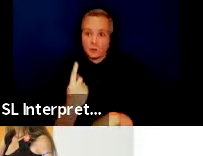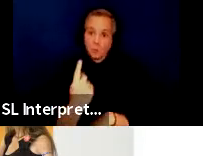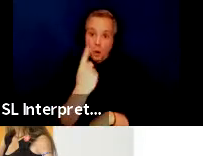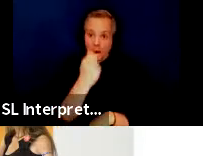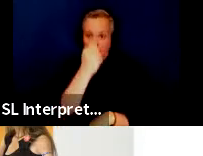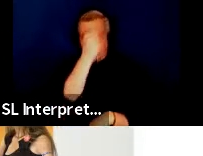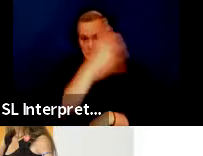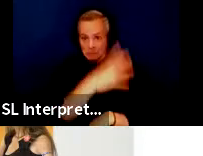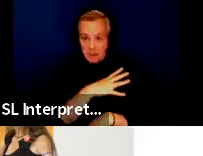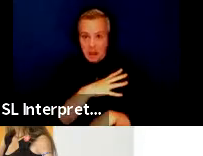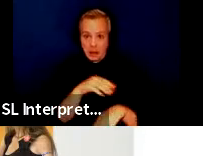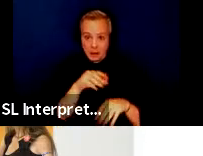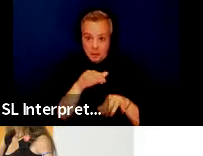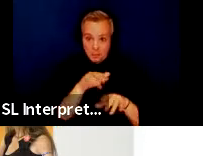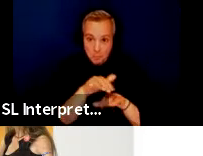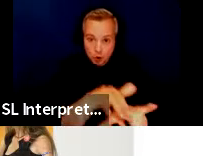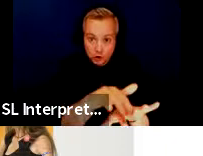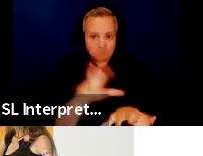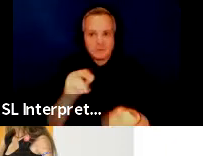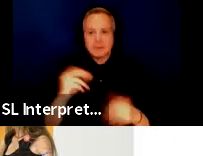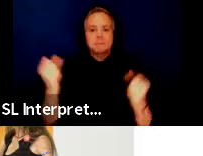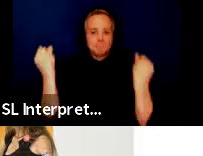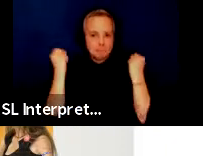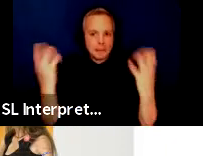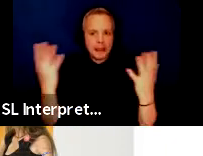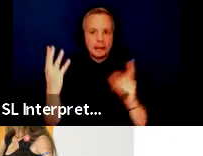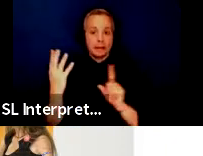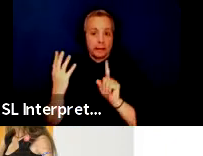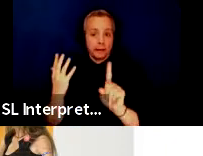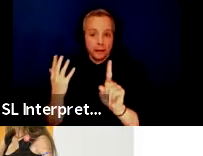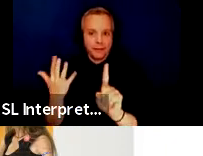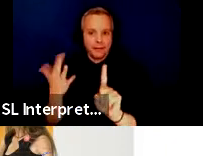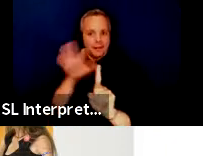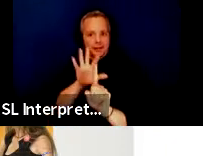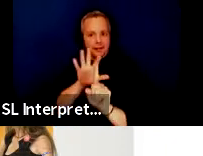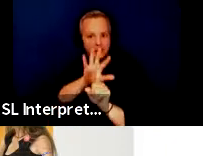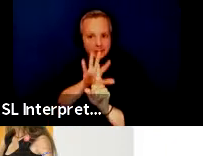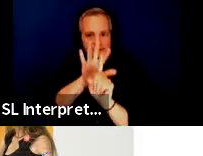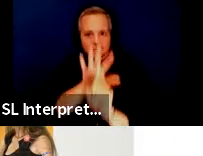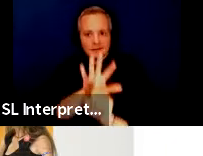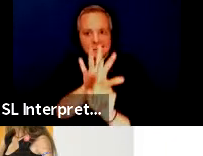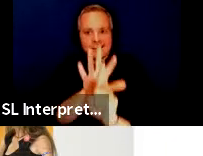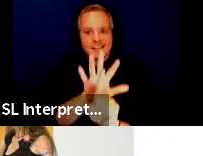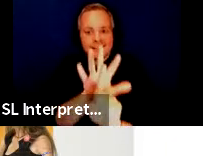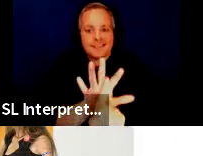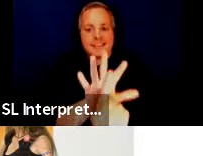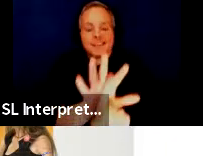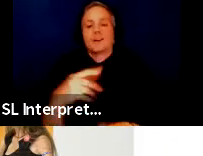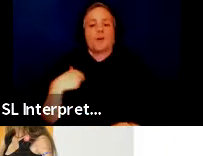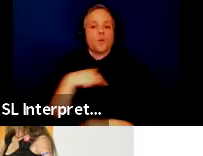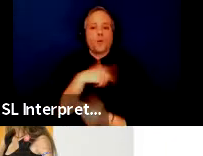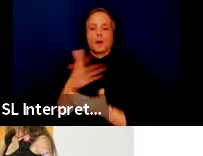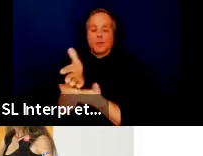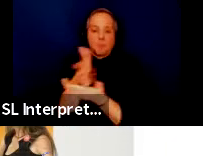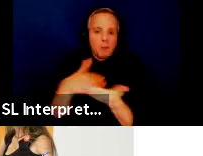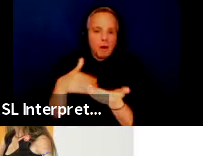IT IS MANY IN MOTION. THE RICK HANSEN FOUNDATION AMBASSADORS ARE PART OF THE MANY -- ARE PART OF THE